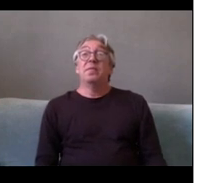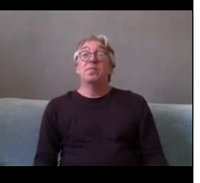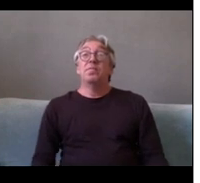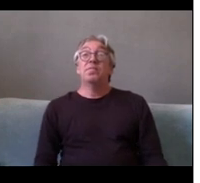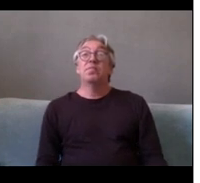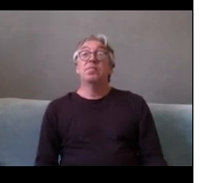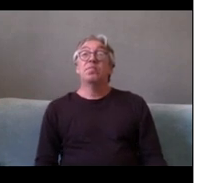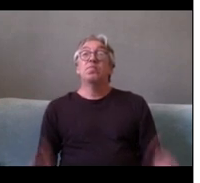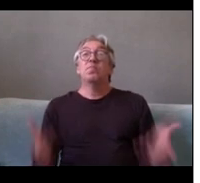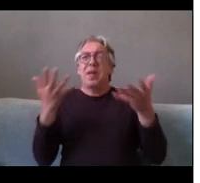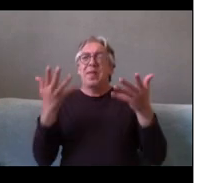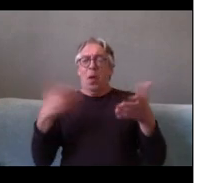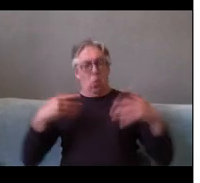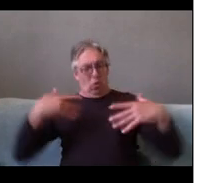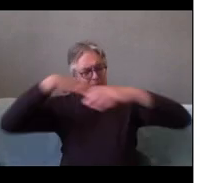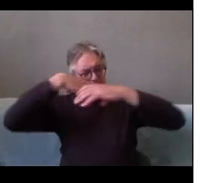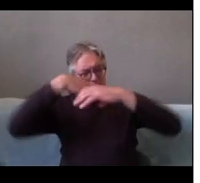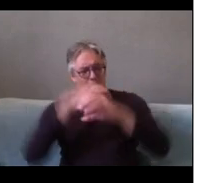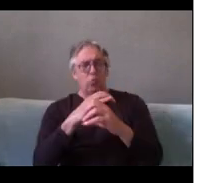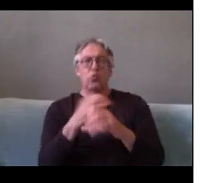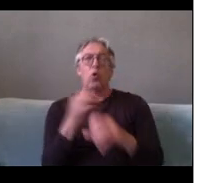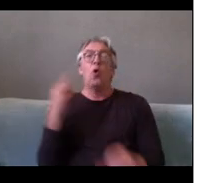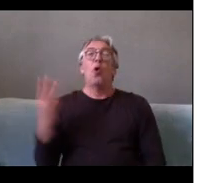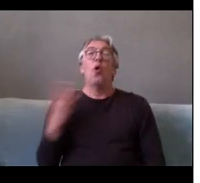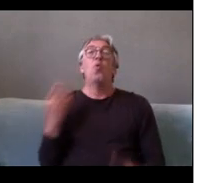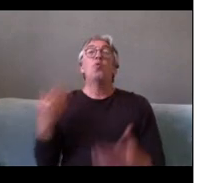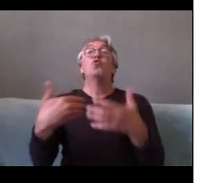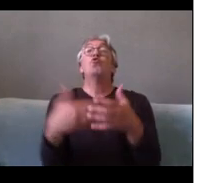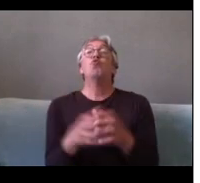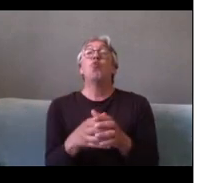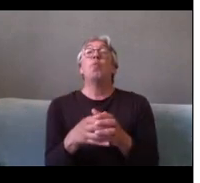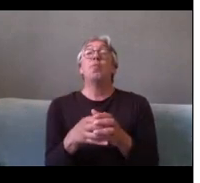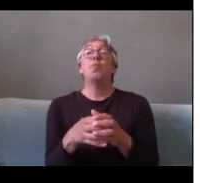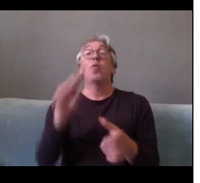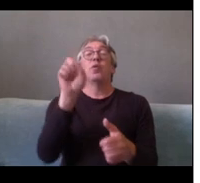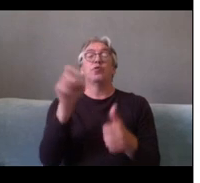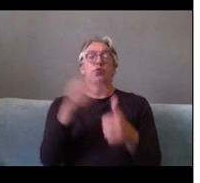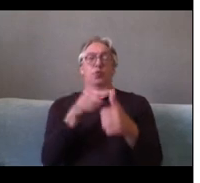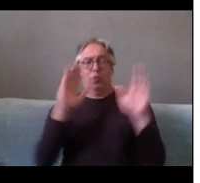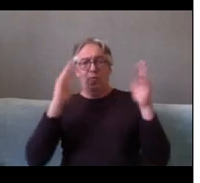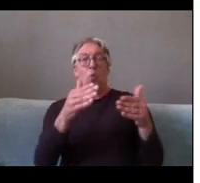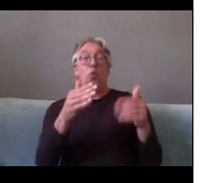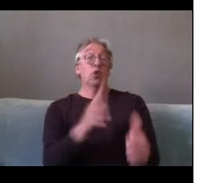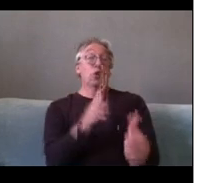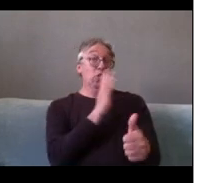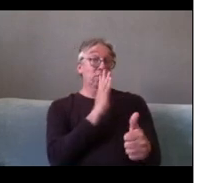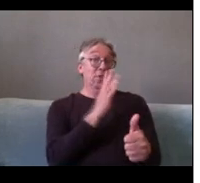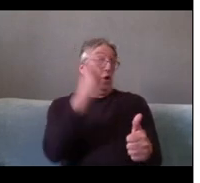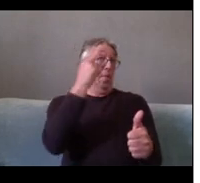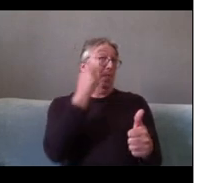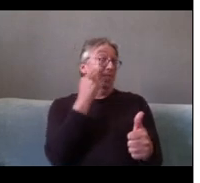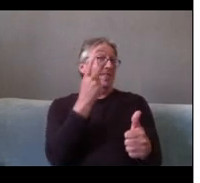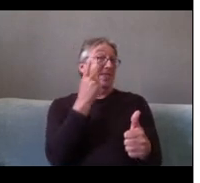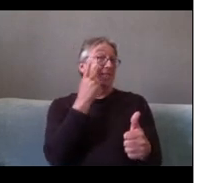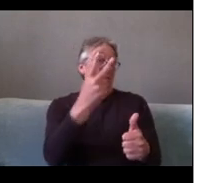This is visual impairment, hearing impairment, speaking impairment, physical disability,